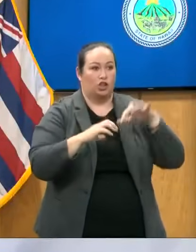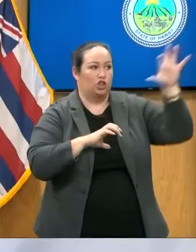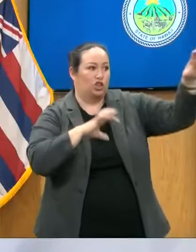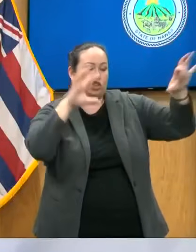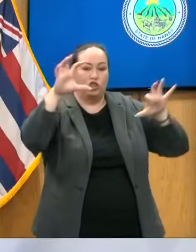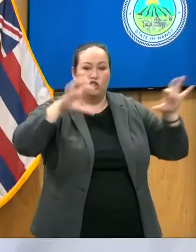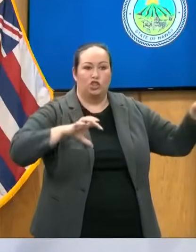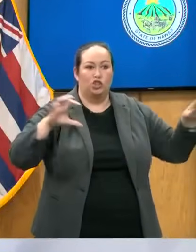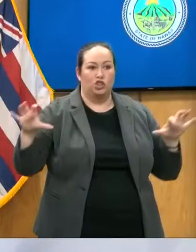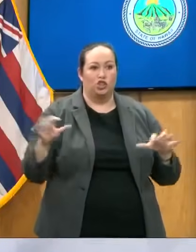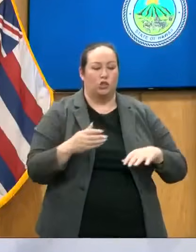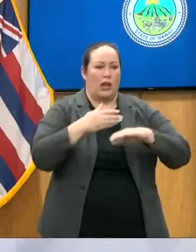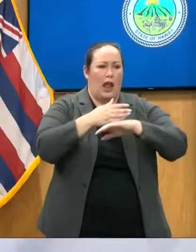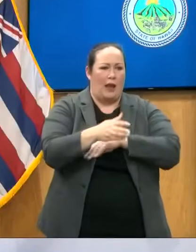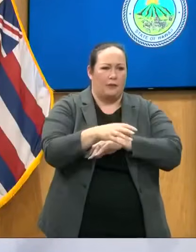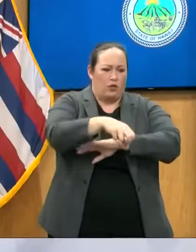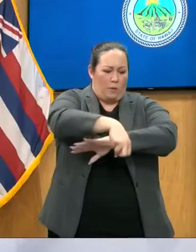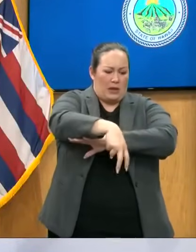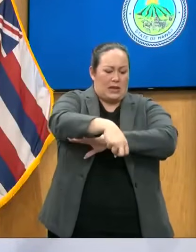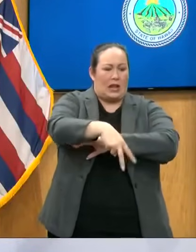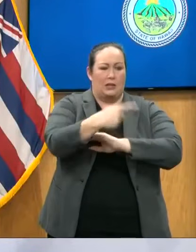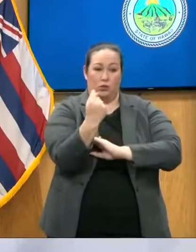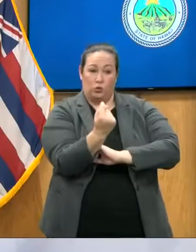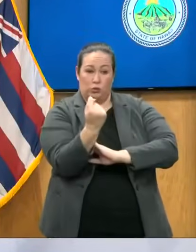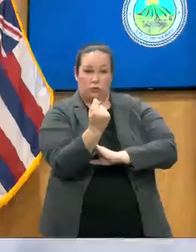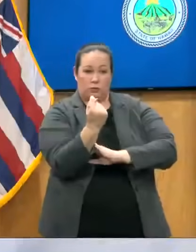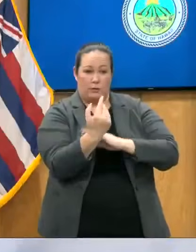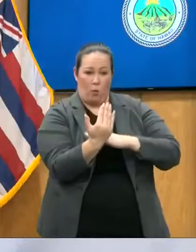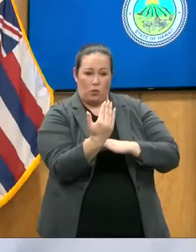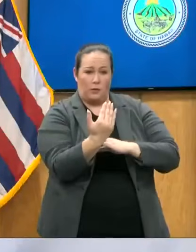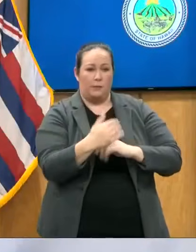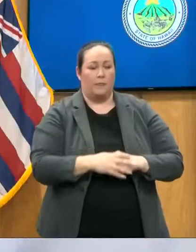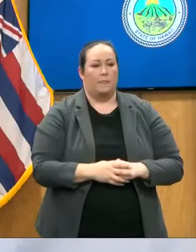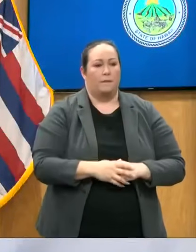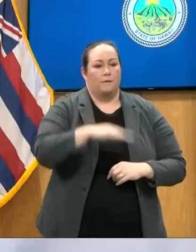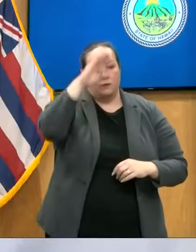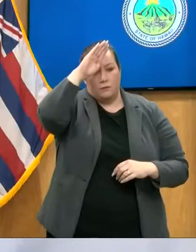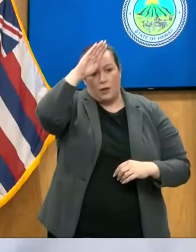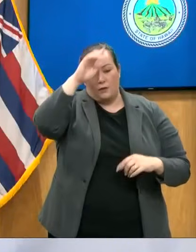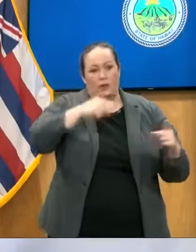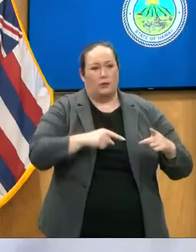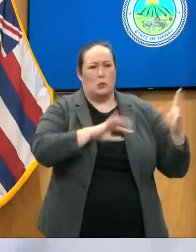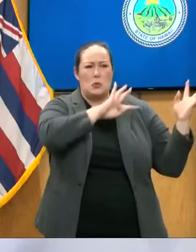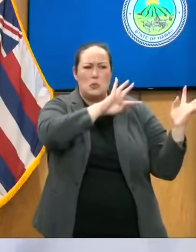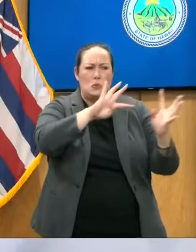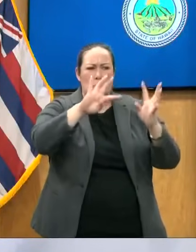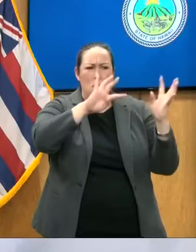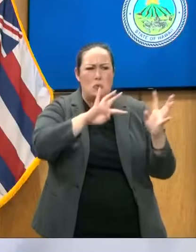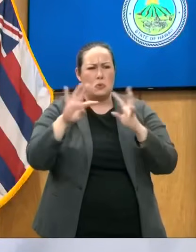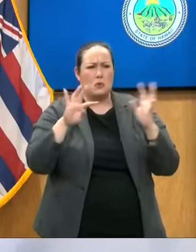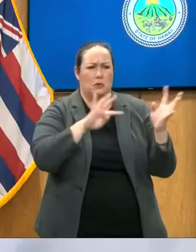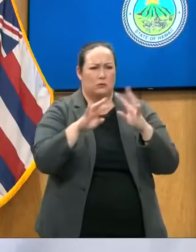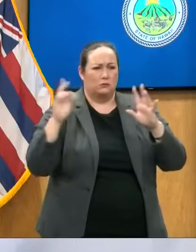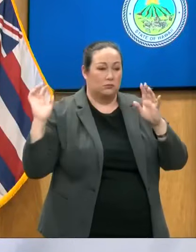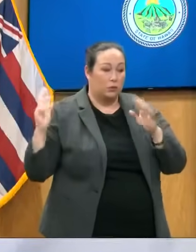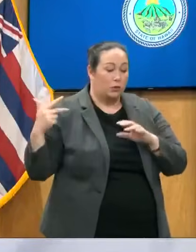are faced with multiple large wildfires beginning, just after midnight. Tuesday are compounded by extreme